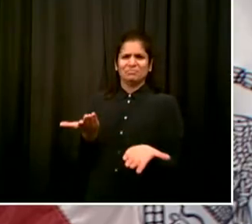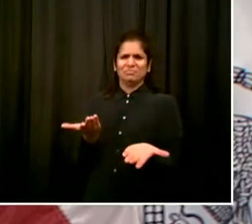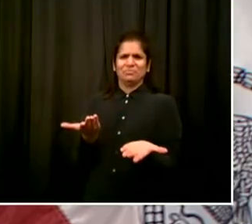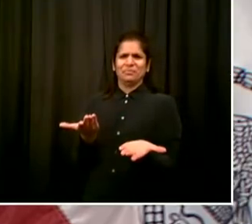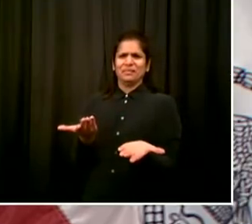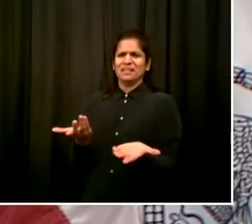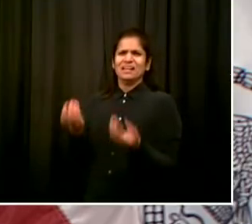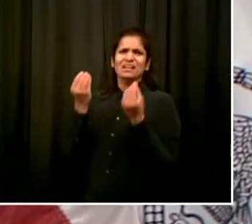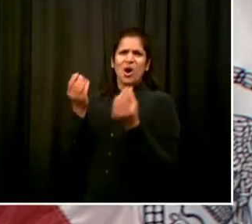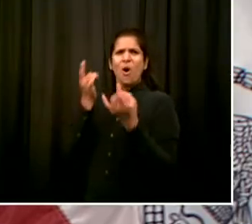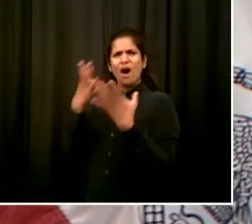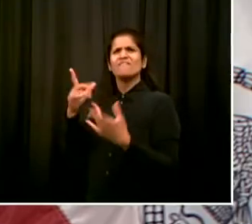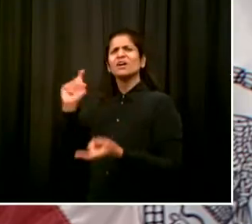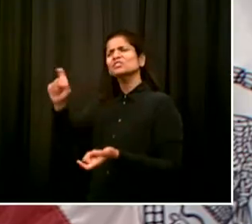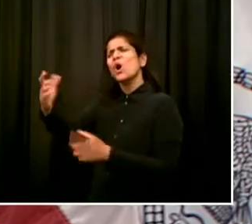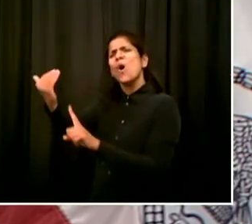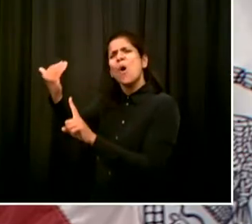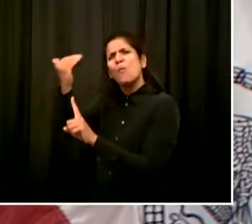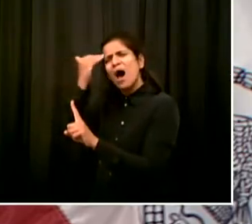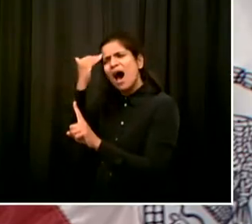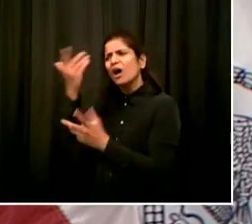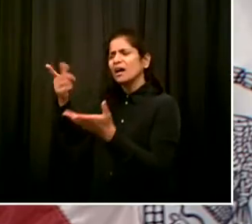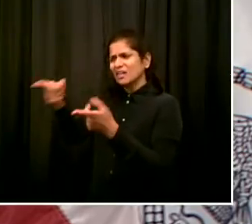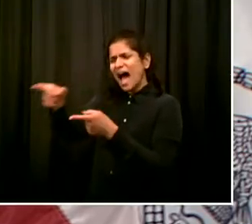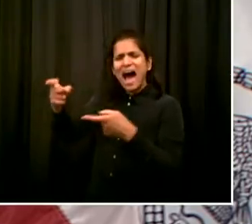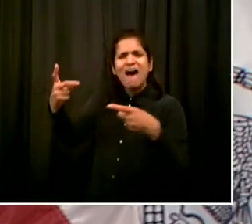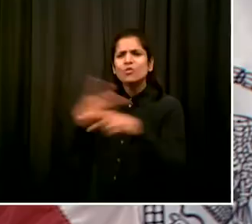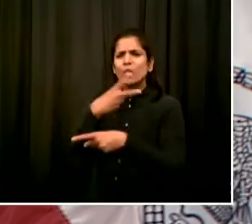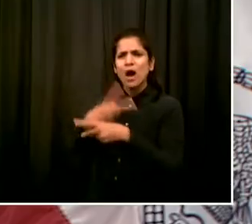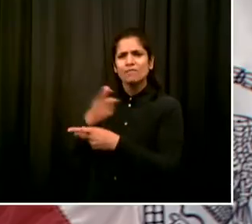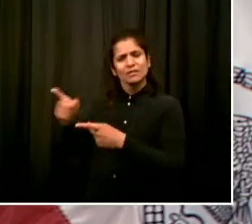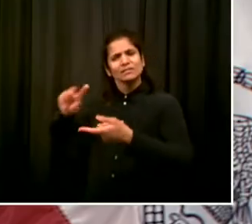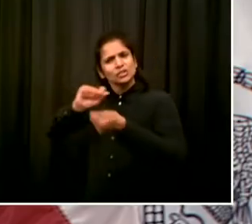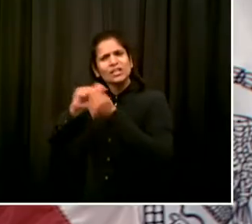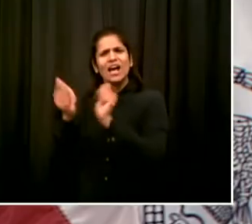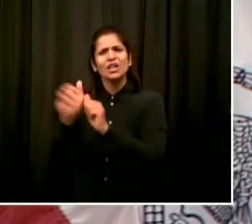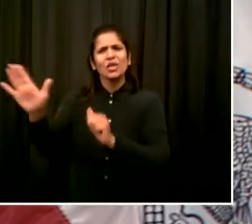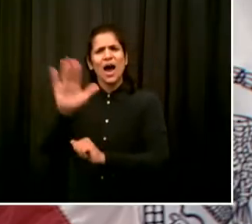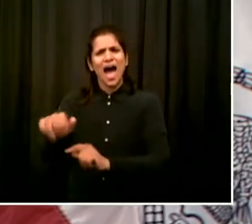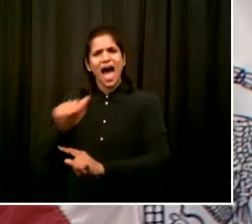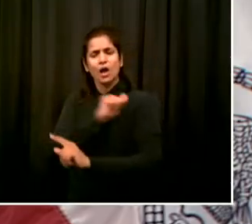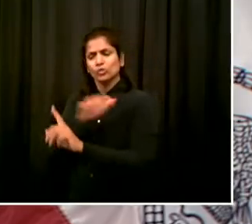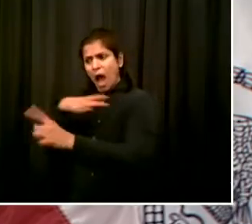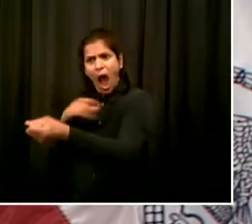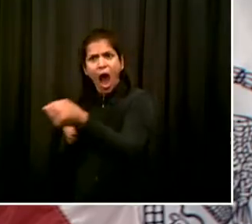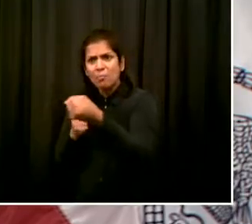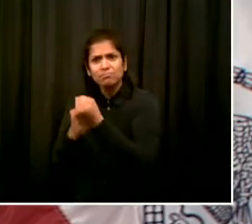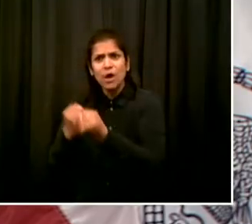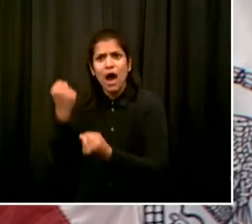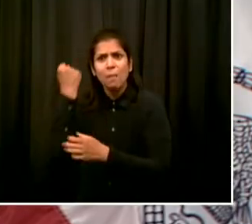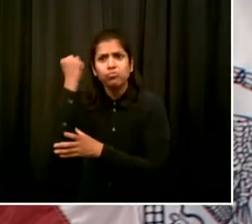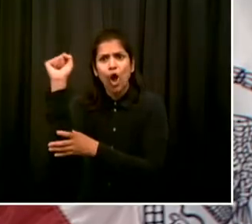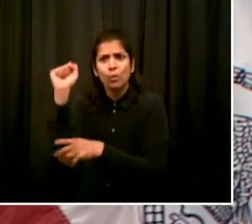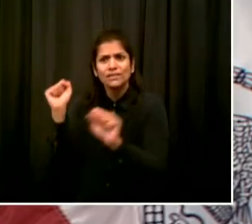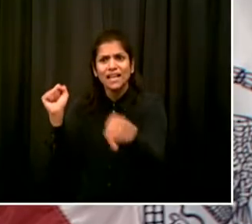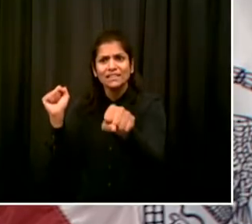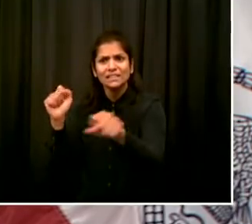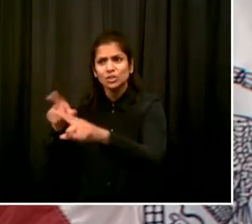MAYOR. GET IT GETOTHR.E YOU WT ANTO PROTEST FOR CHANGE, DO IT IN A RESPECTFUL MANNER AND I BELIEVE PEOPLE